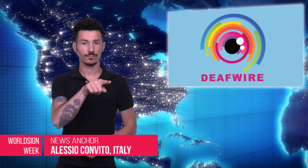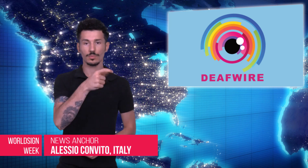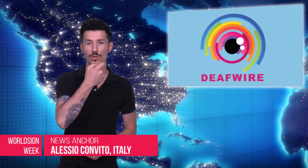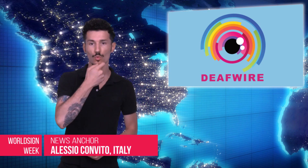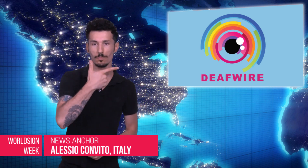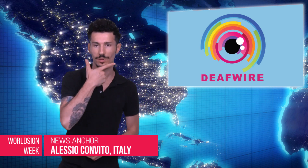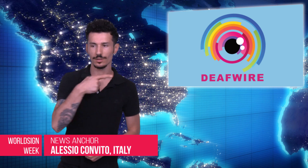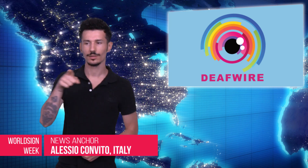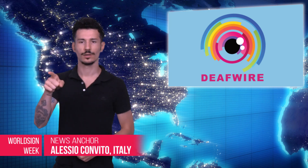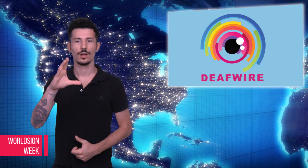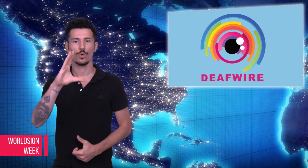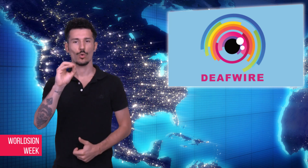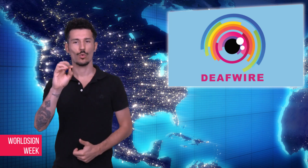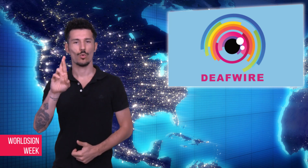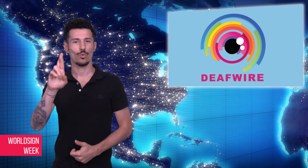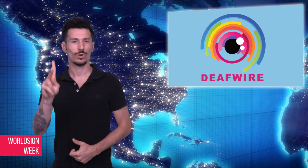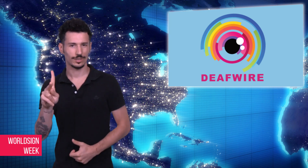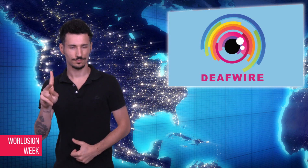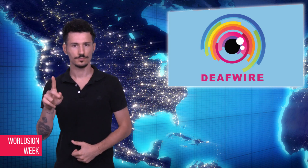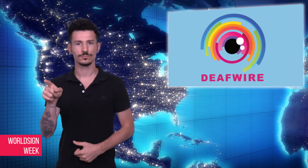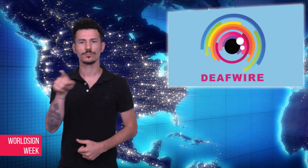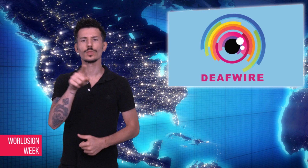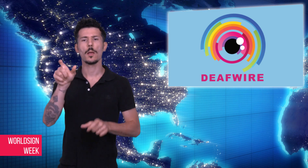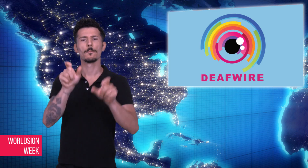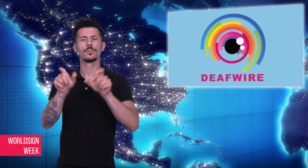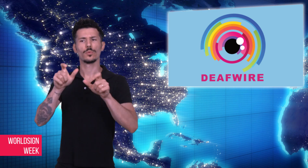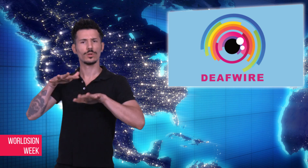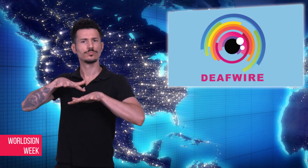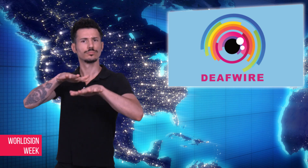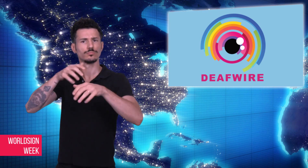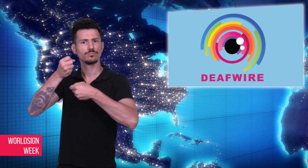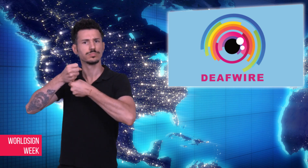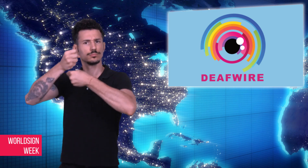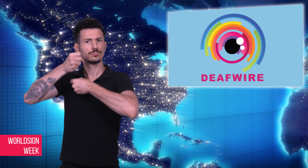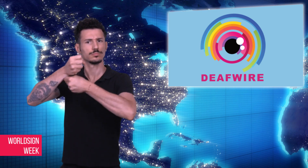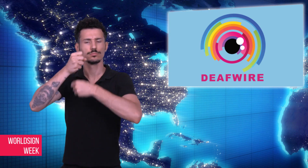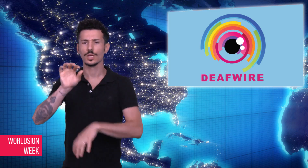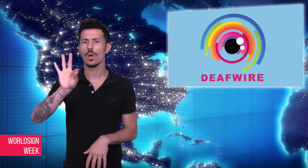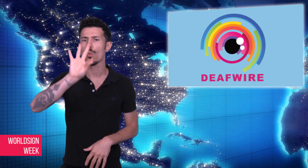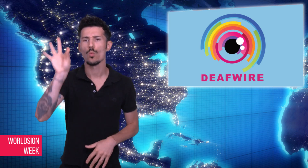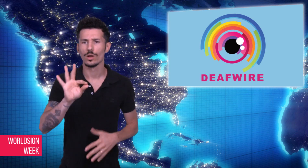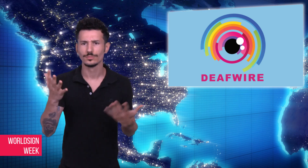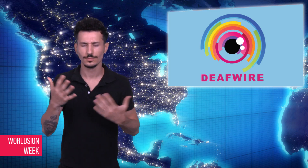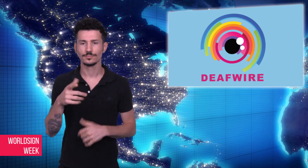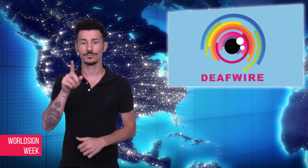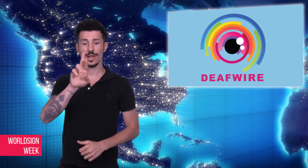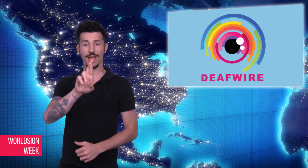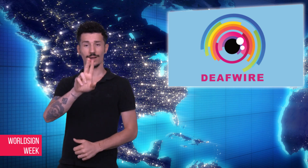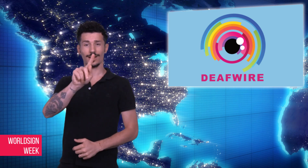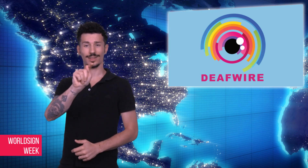TV broadcaster in Dublin and Cork the failure of RTÉ to include Ireland Sign